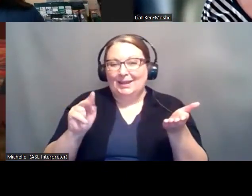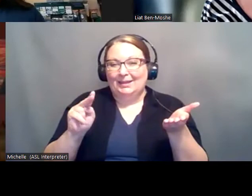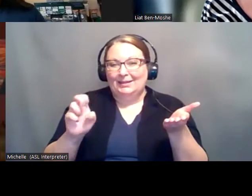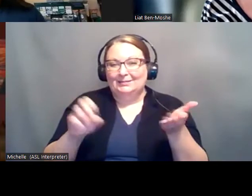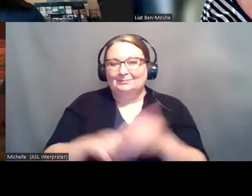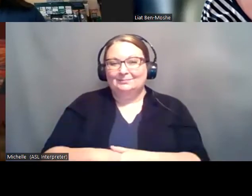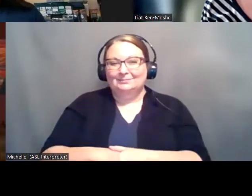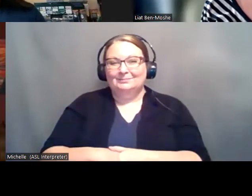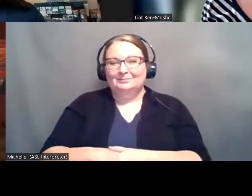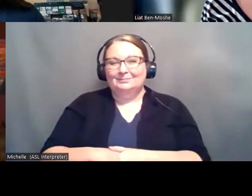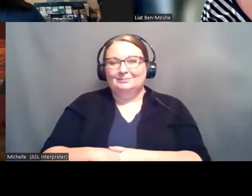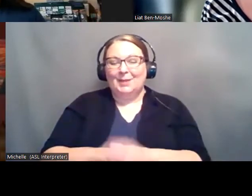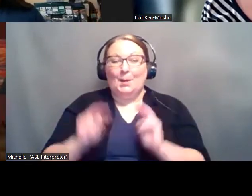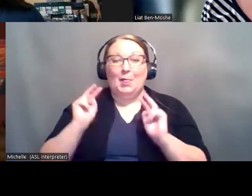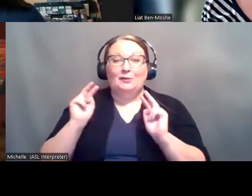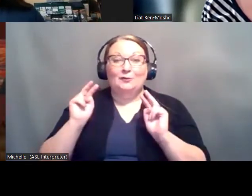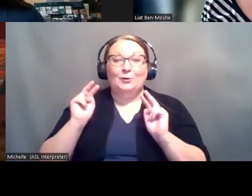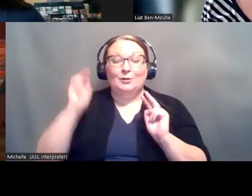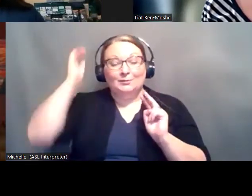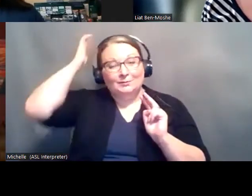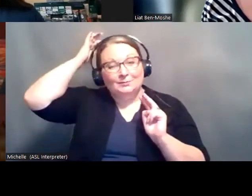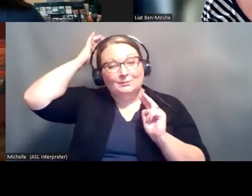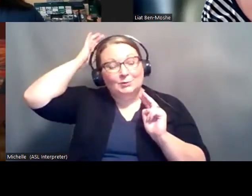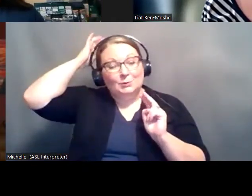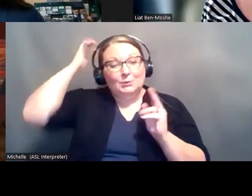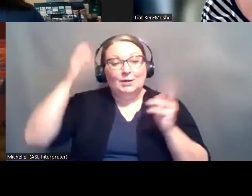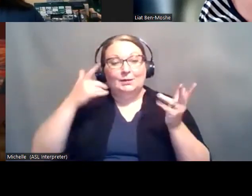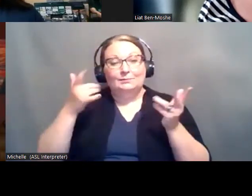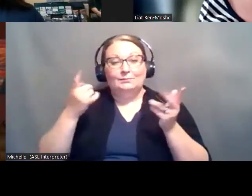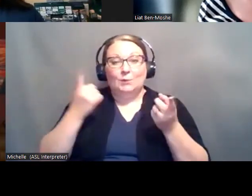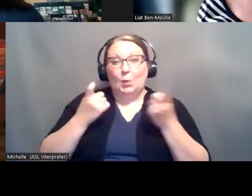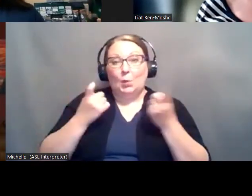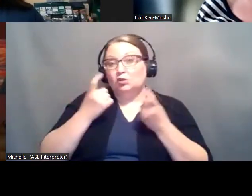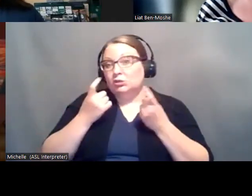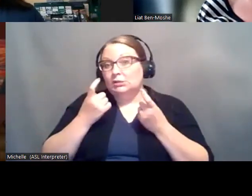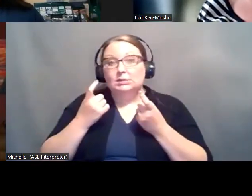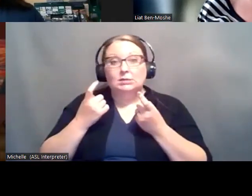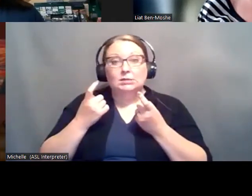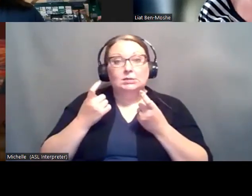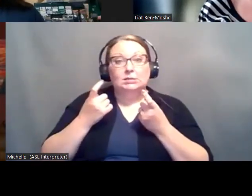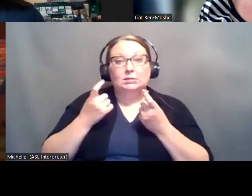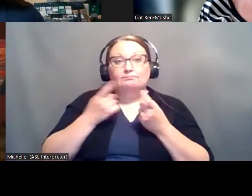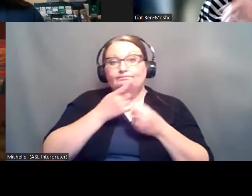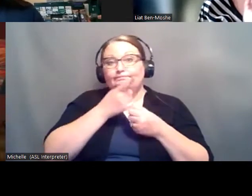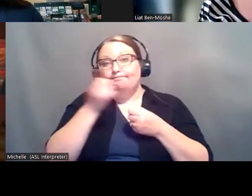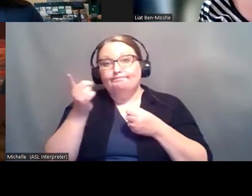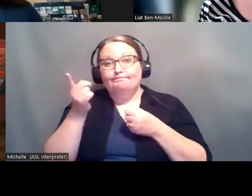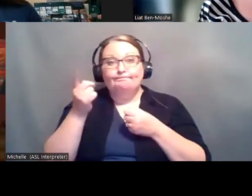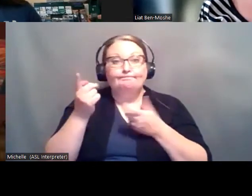So I look forward to any questions that people have, and again, I'm really,